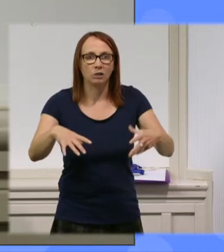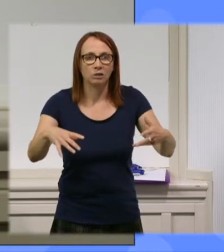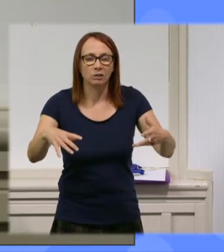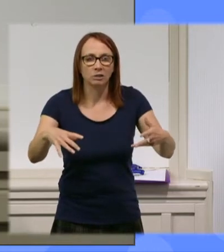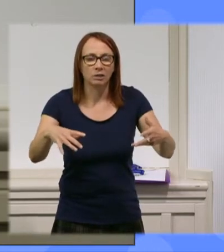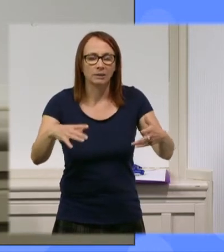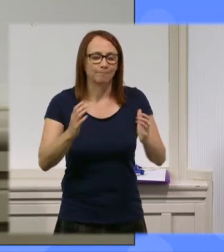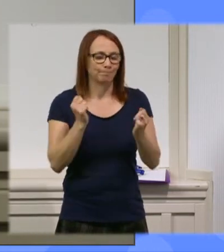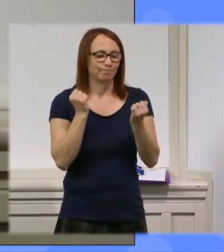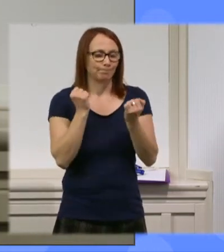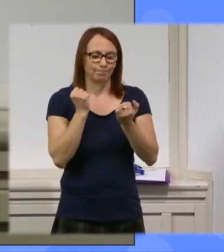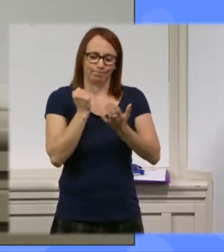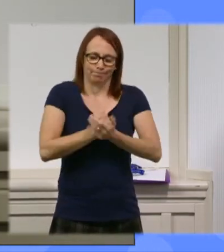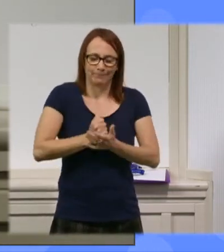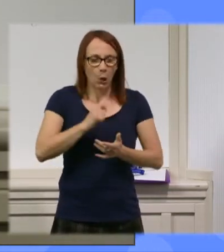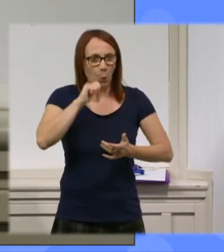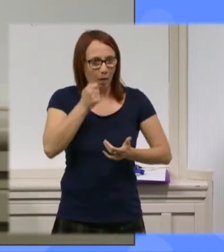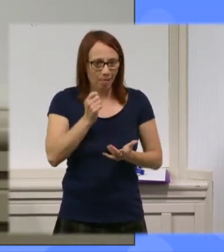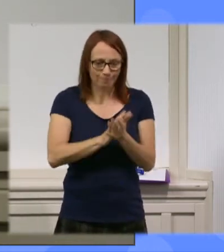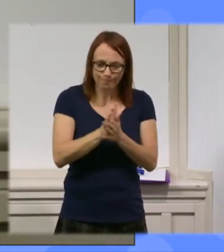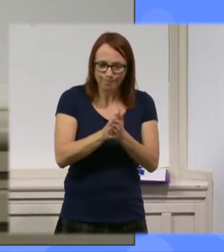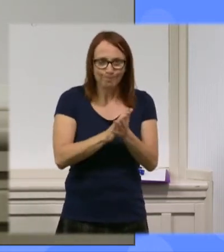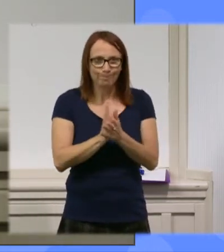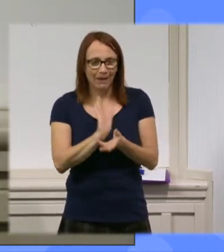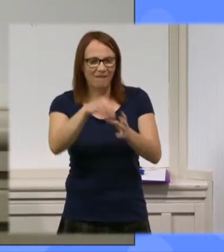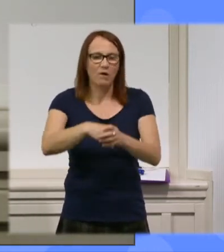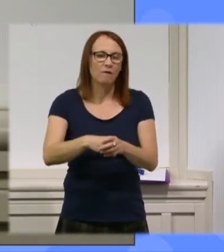stuff and it's very typical of me to kind of throw myself into the deep end